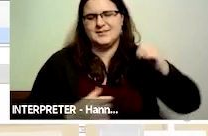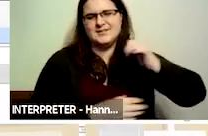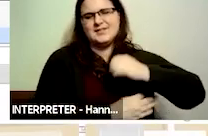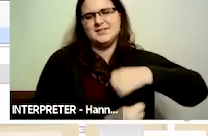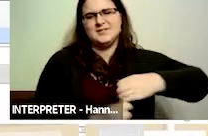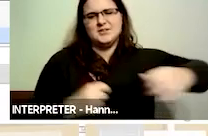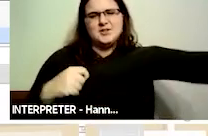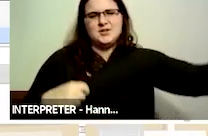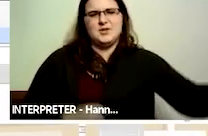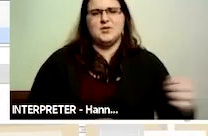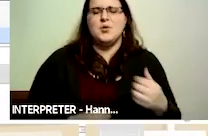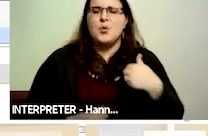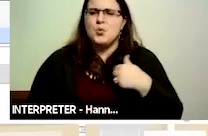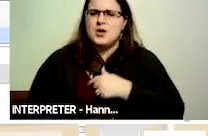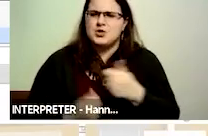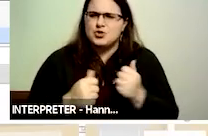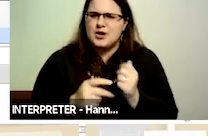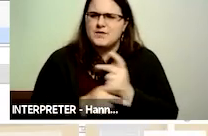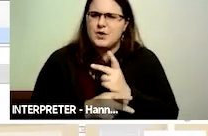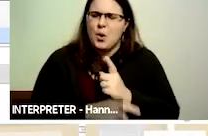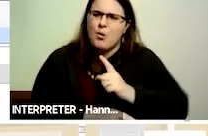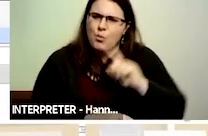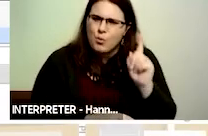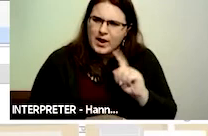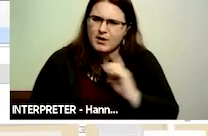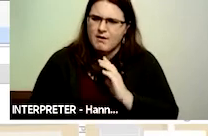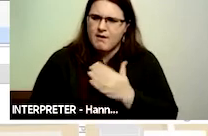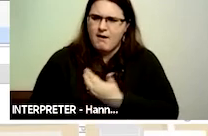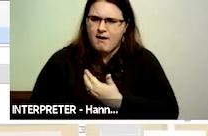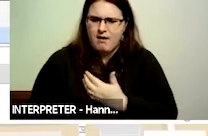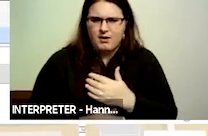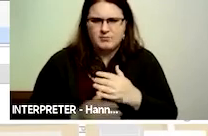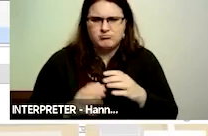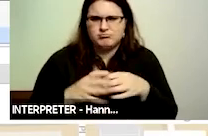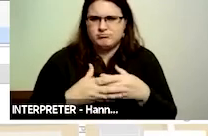where is our population at how can we go meet them, because we do not expect them to come to us.